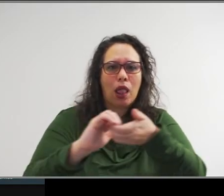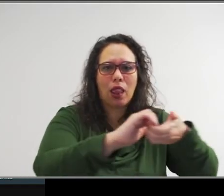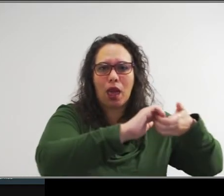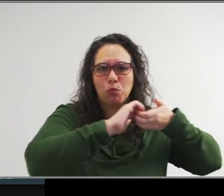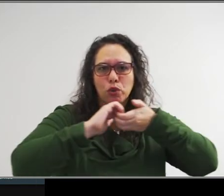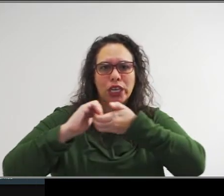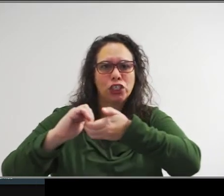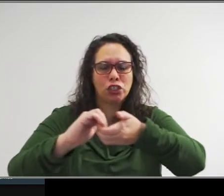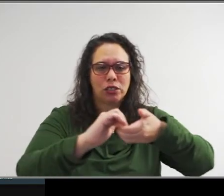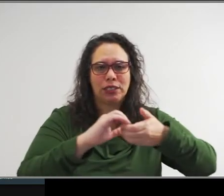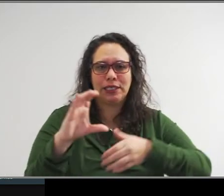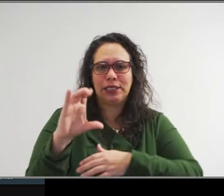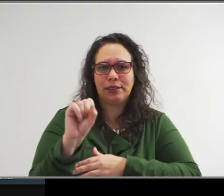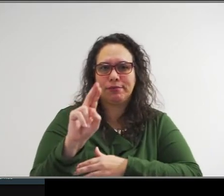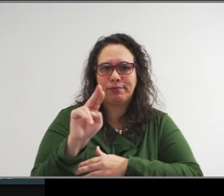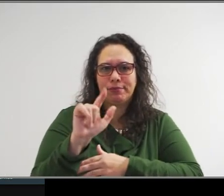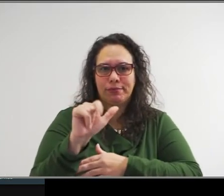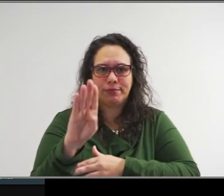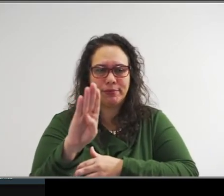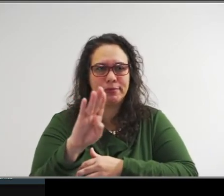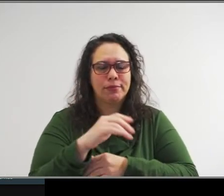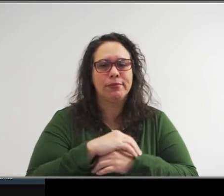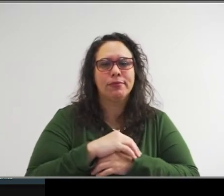with Cal state long beach with our community partners